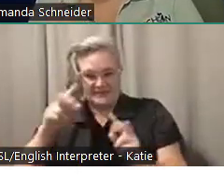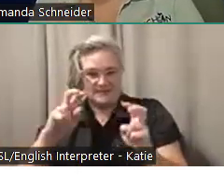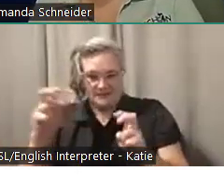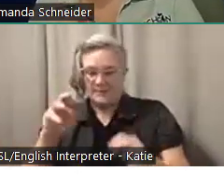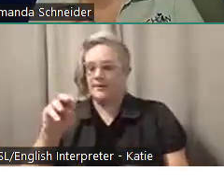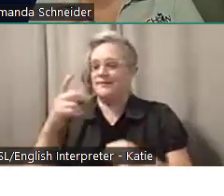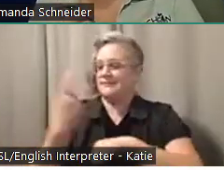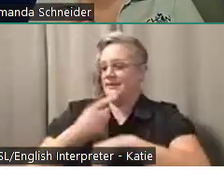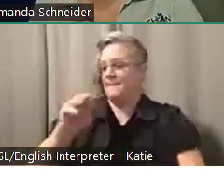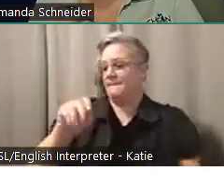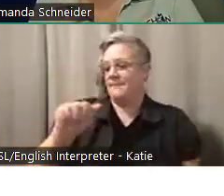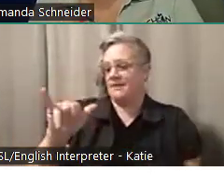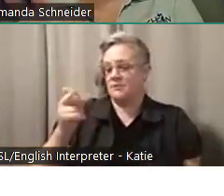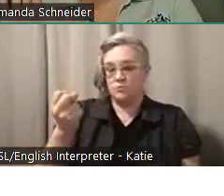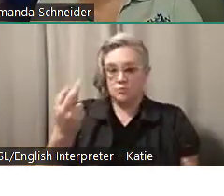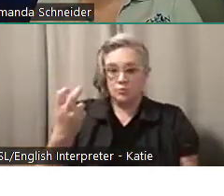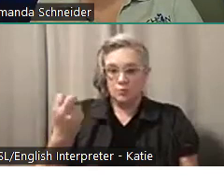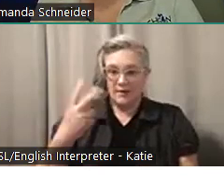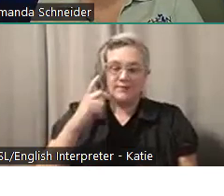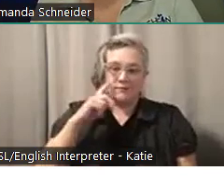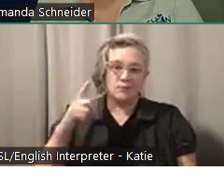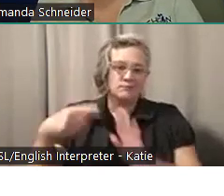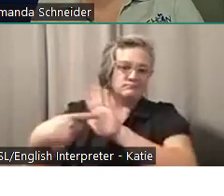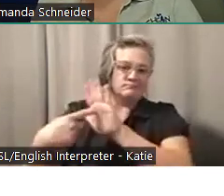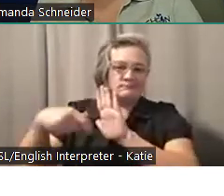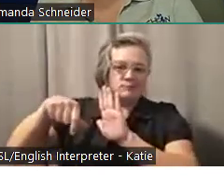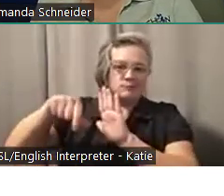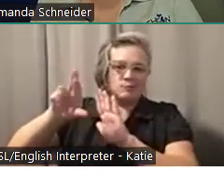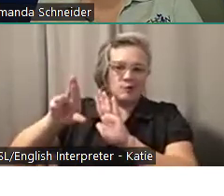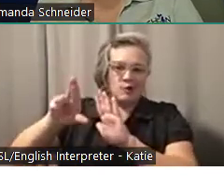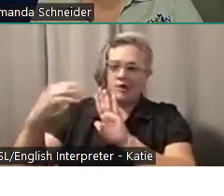And I'm gonna share a QR code at the end if you are interested in